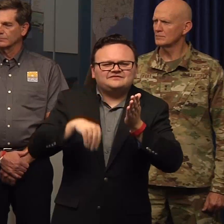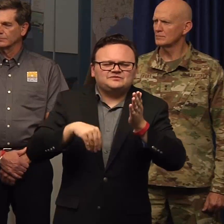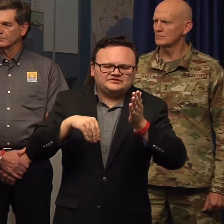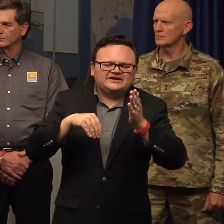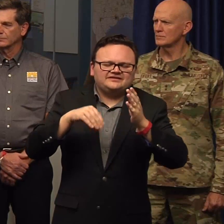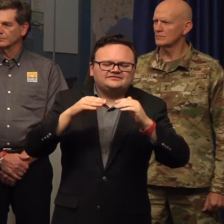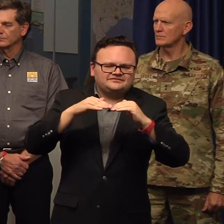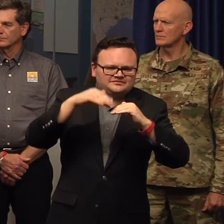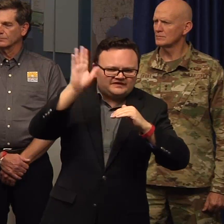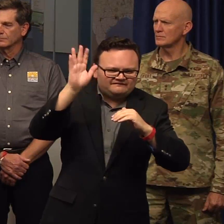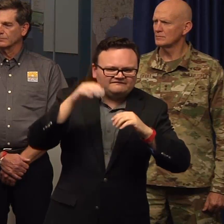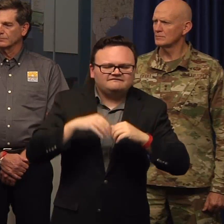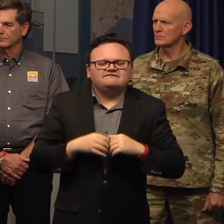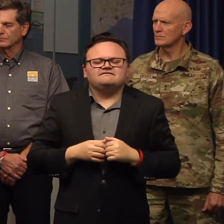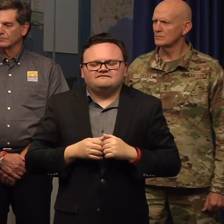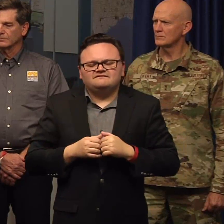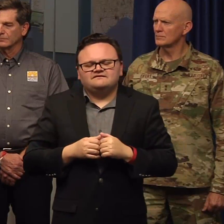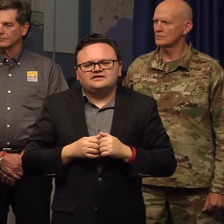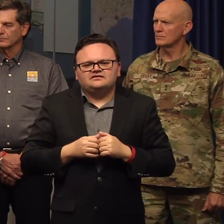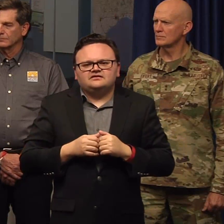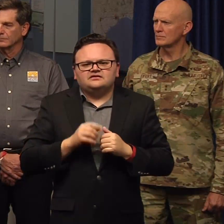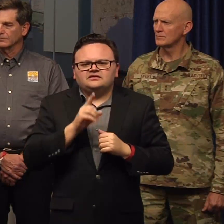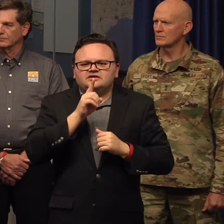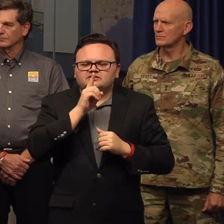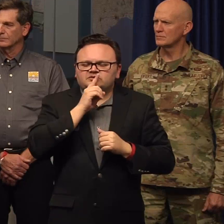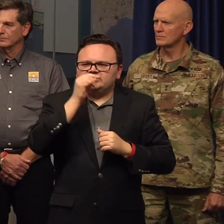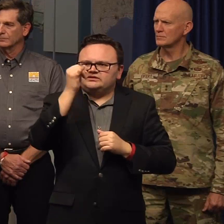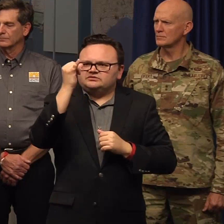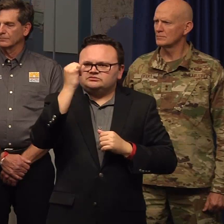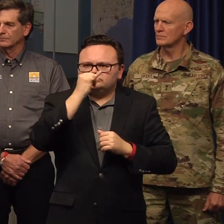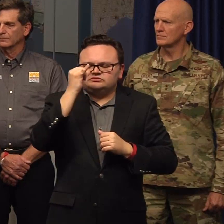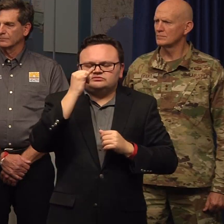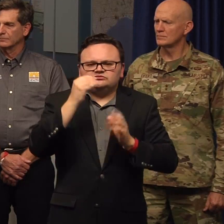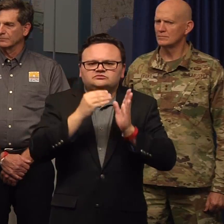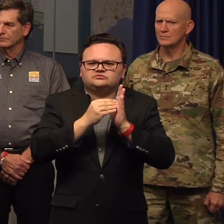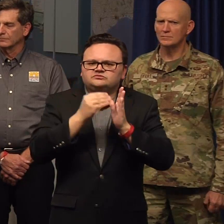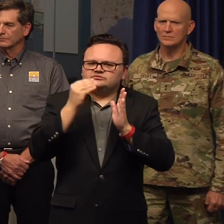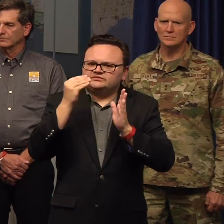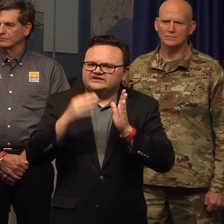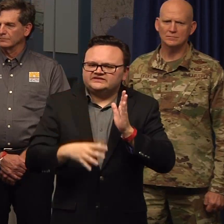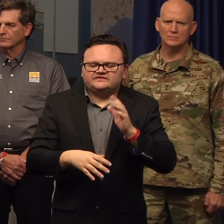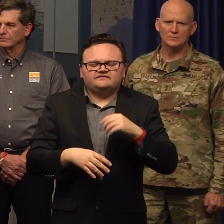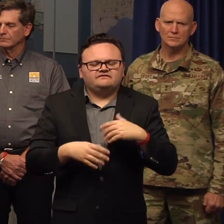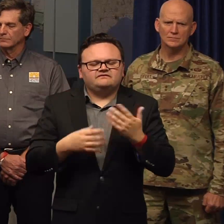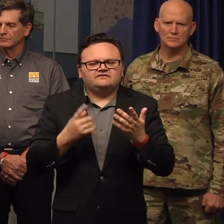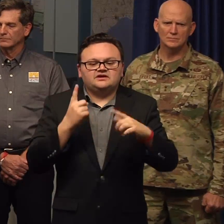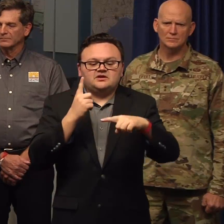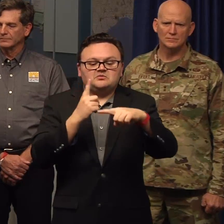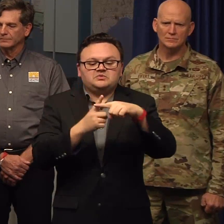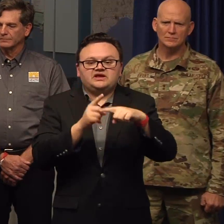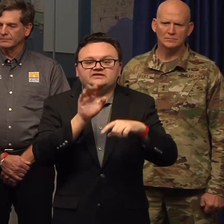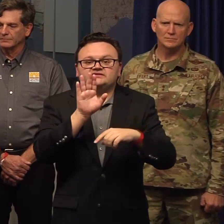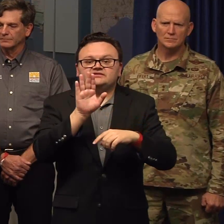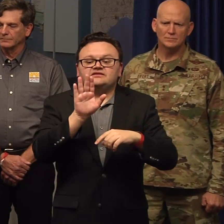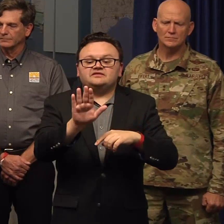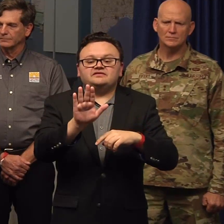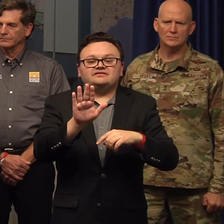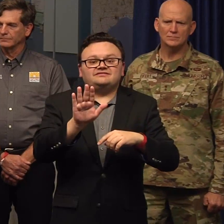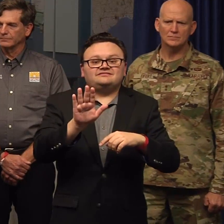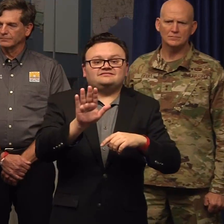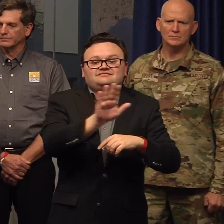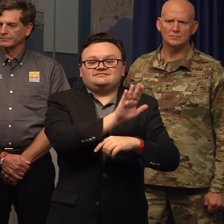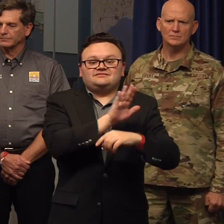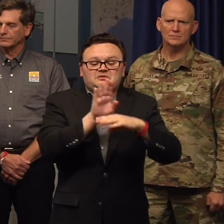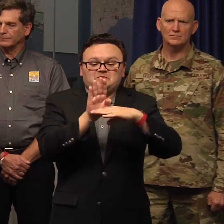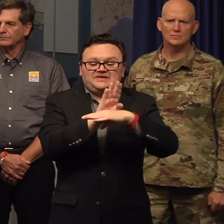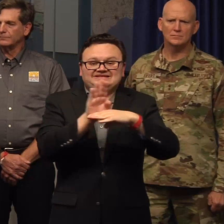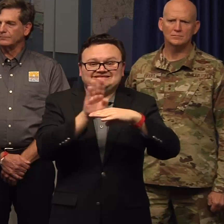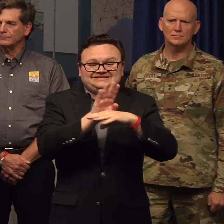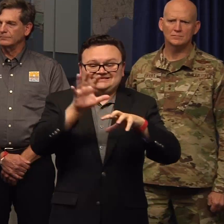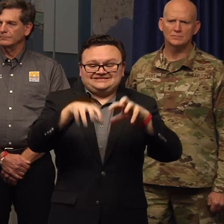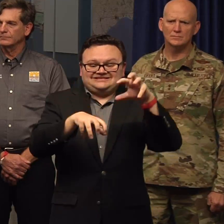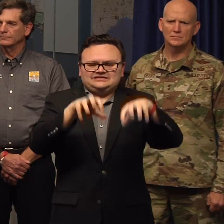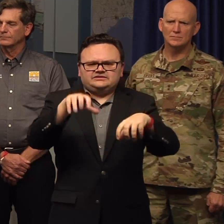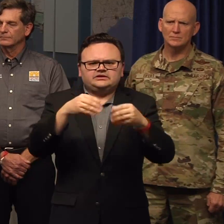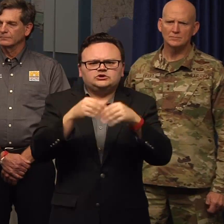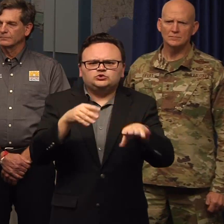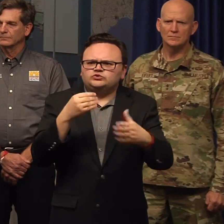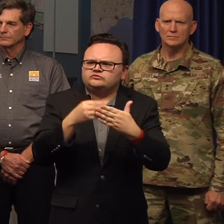EFFORTS THE DEPARTMENT OF